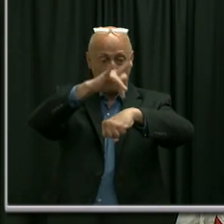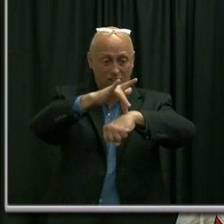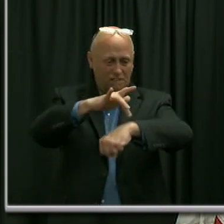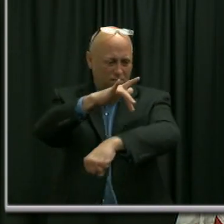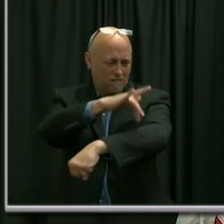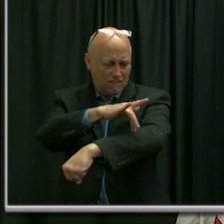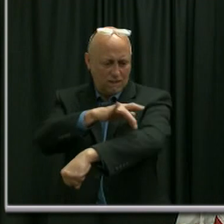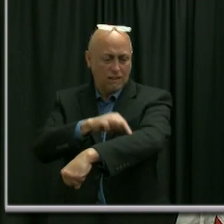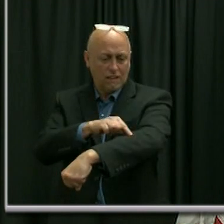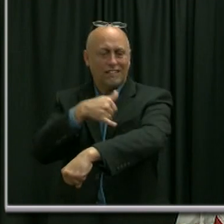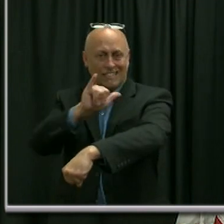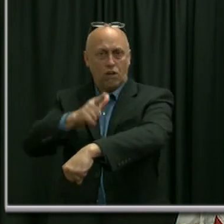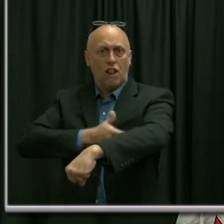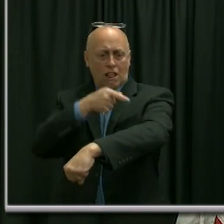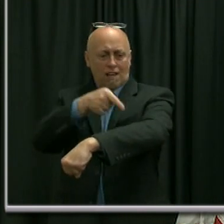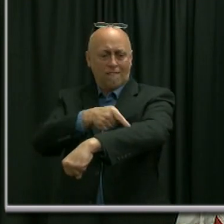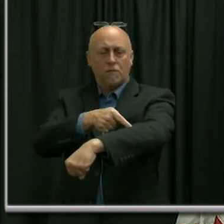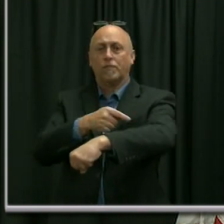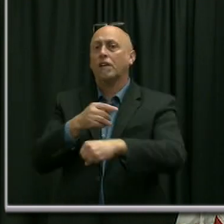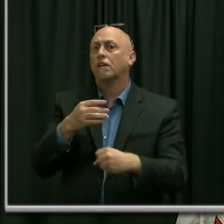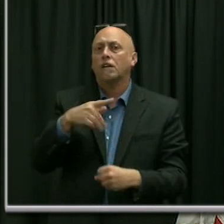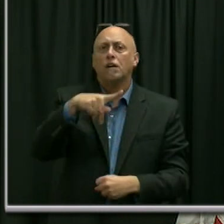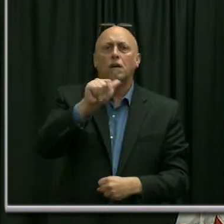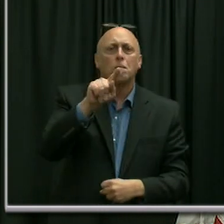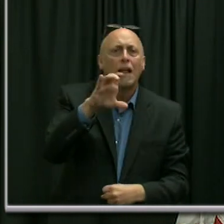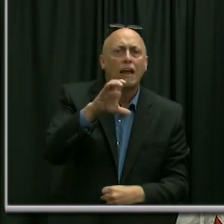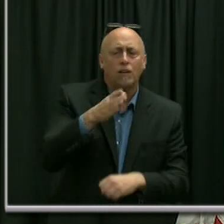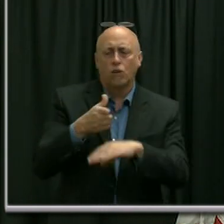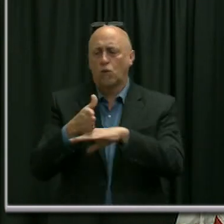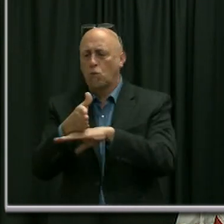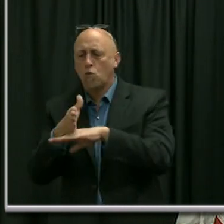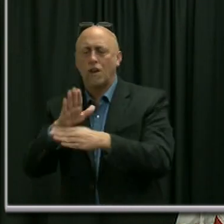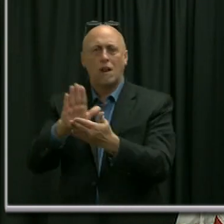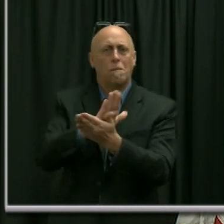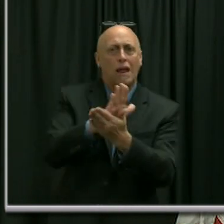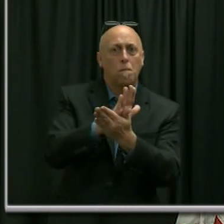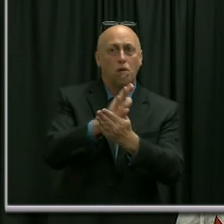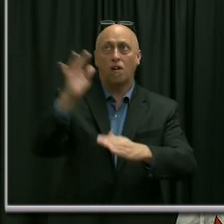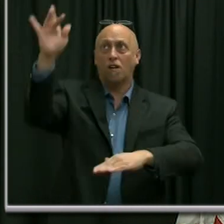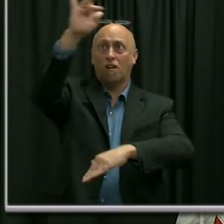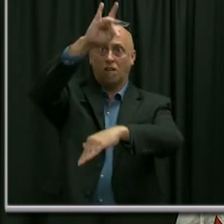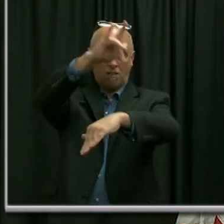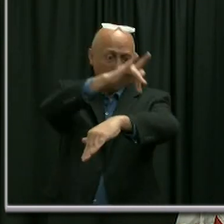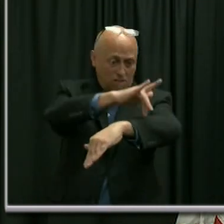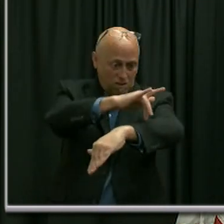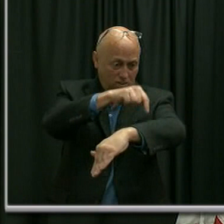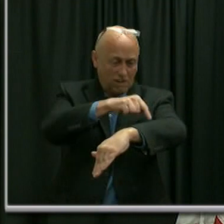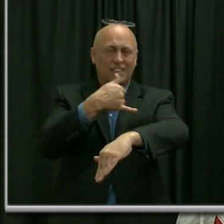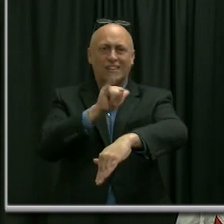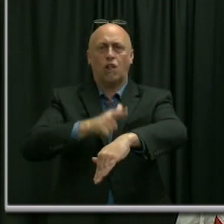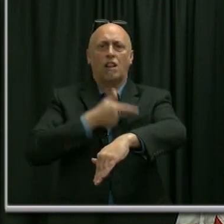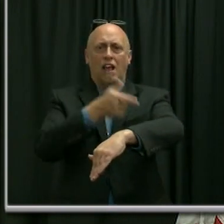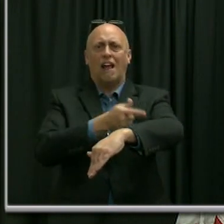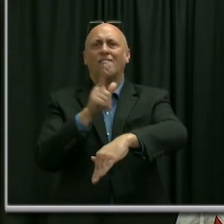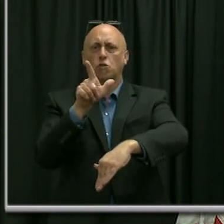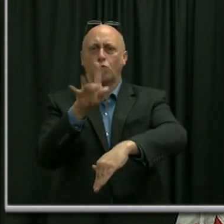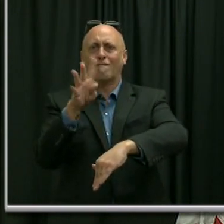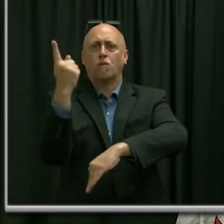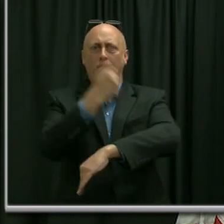DAY. THAT INCLUDES PLASTICS- PAPER CARDBOARD WOOD SURFACES